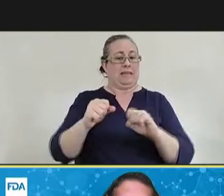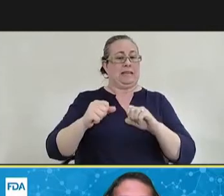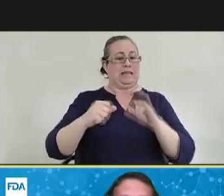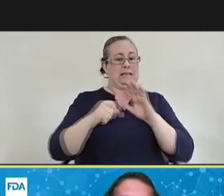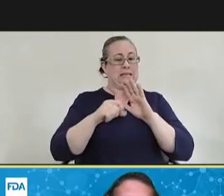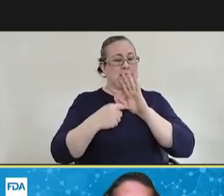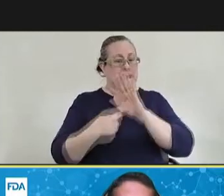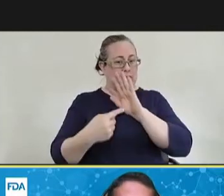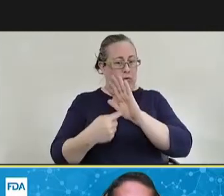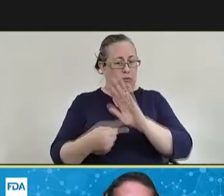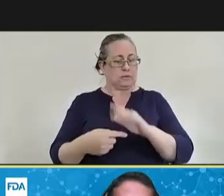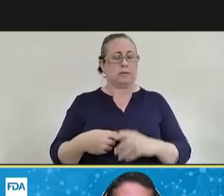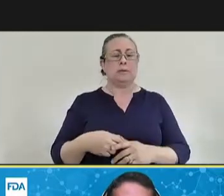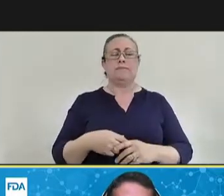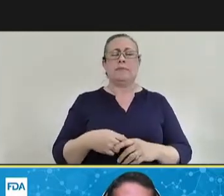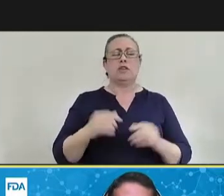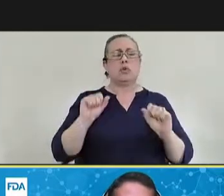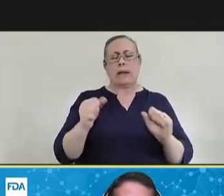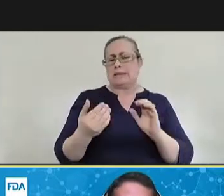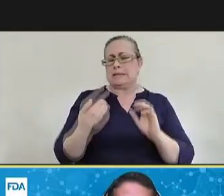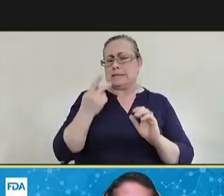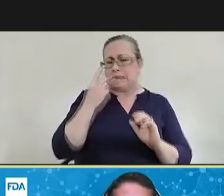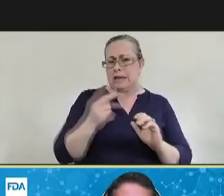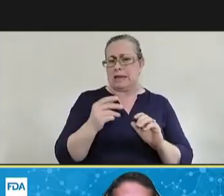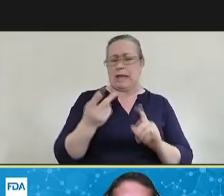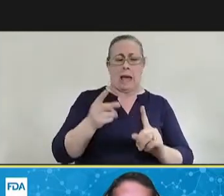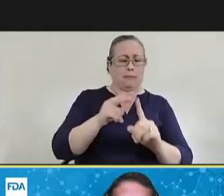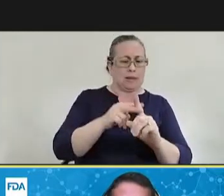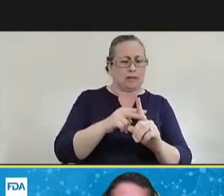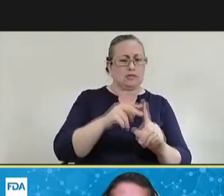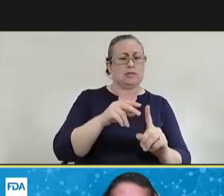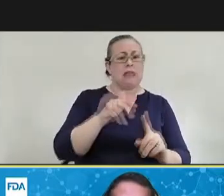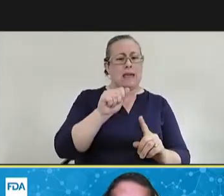So, you can see, again, applications of AI are across the development cycle,